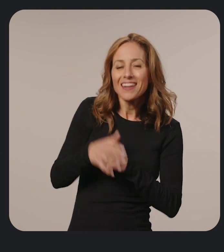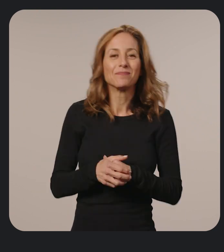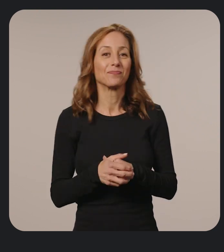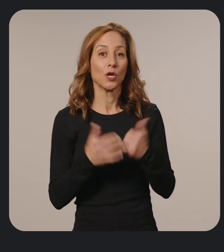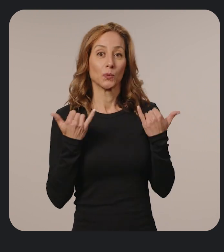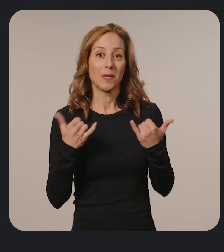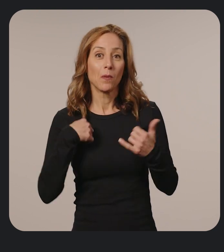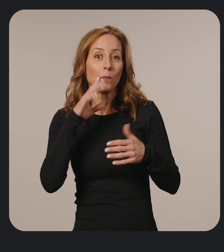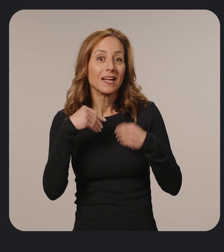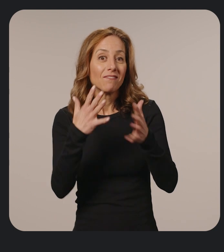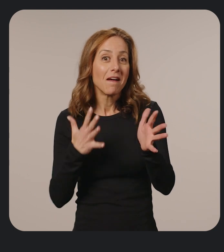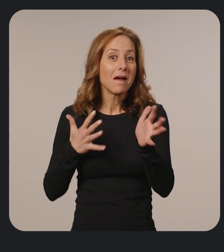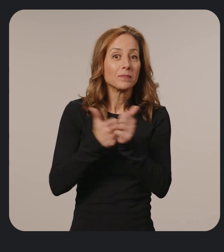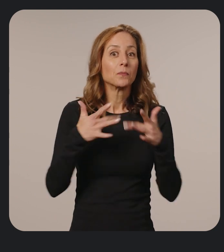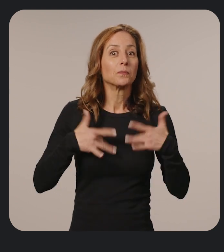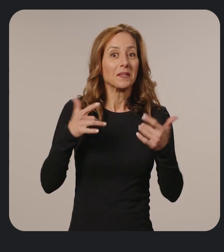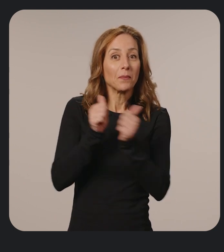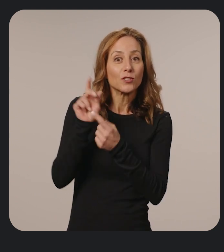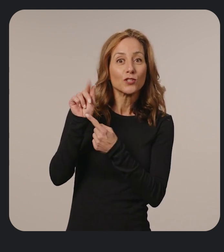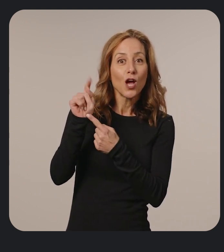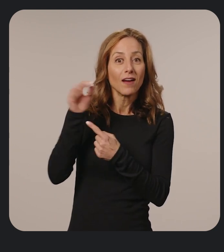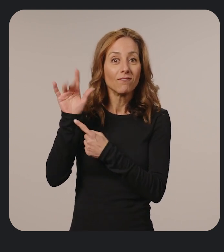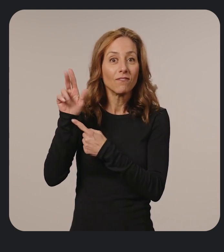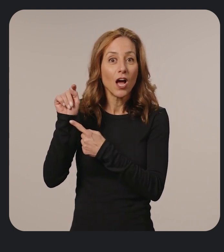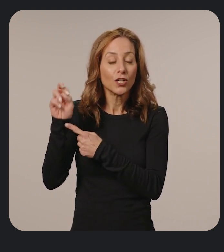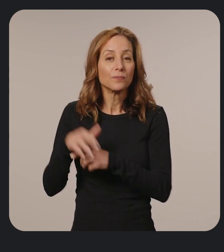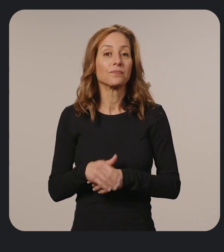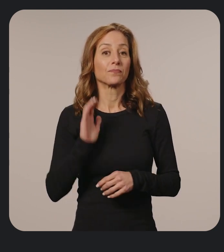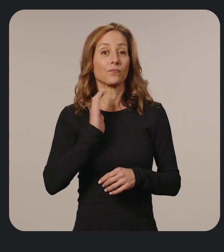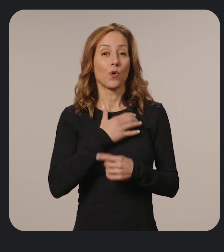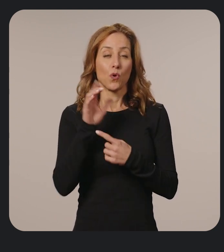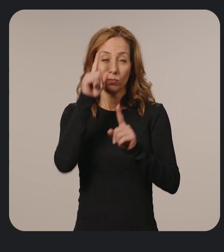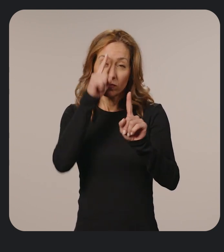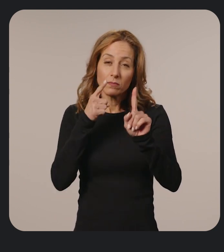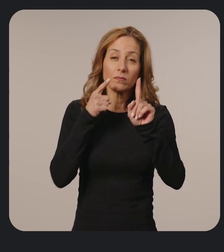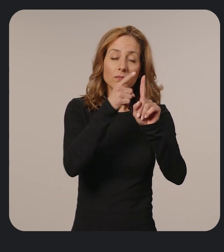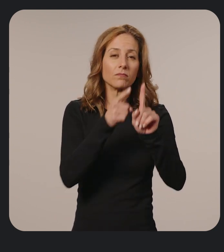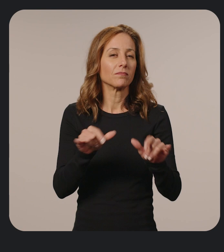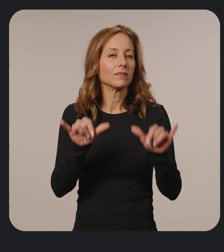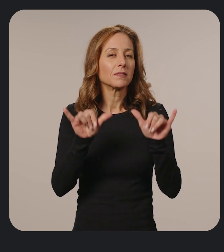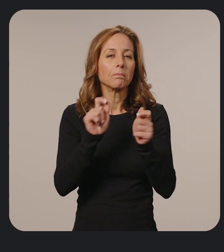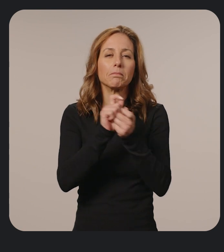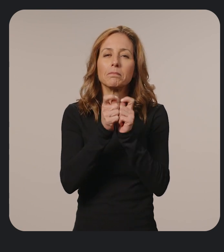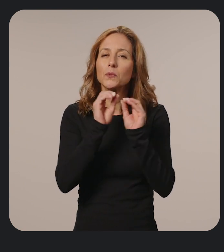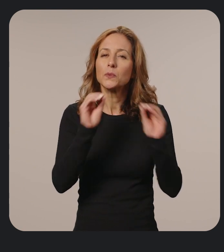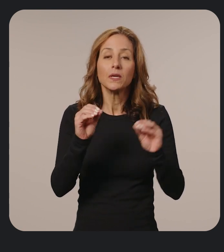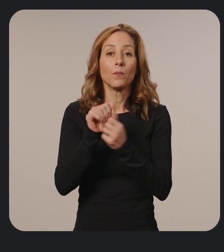Today we'll give you an update on what's new in Dart and Flutter. Our core mission remains unchanged.